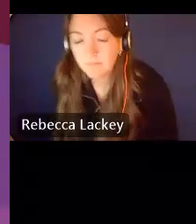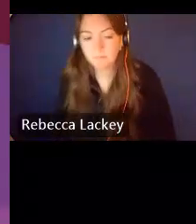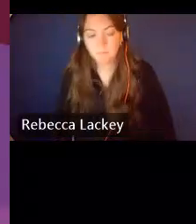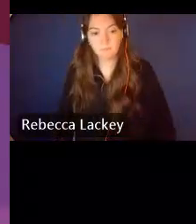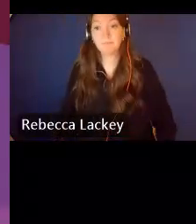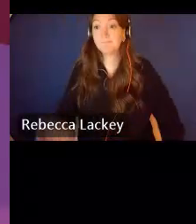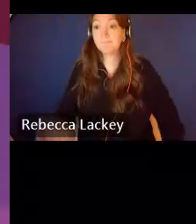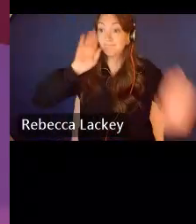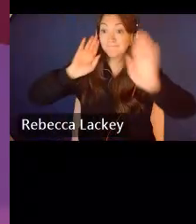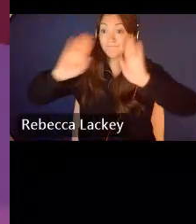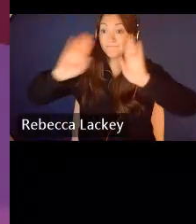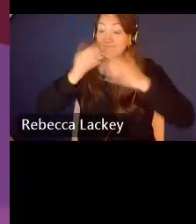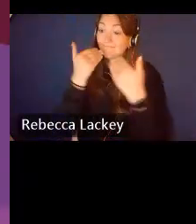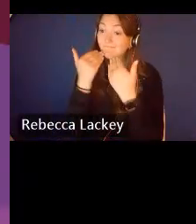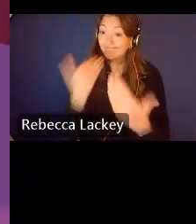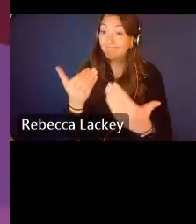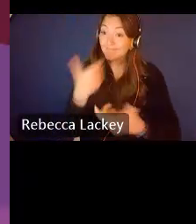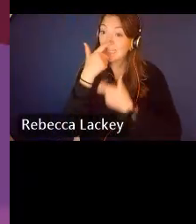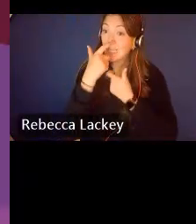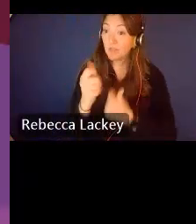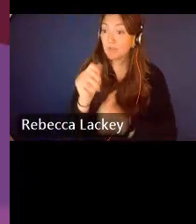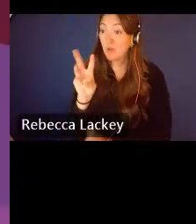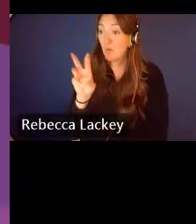Hello everyone and thanks for your interest in the Widman Road